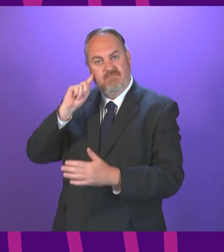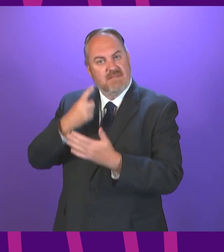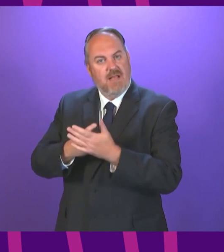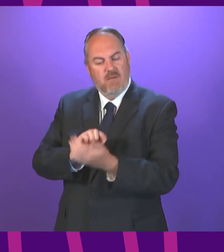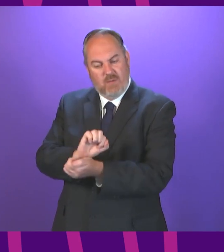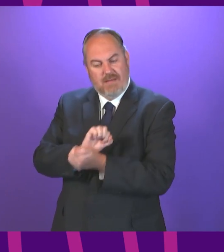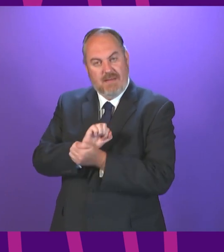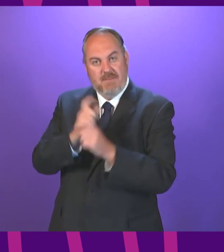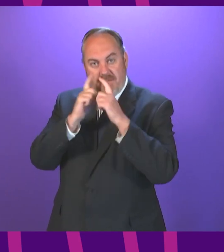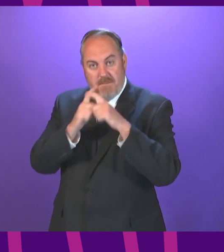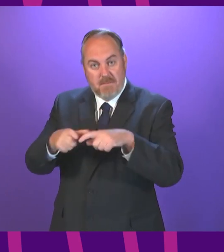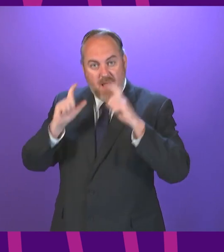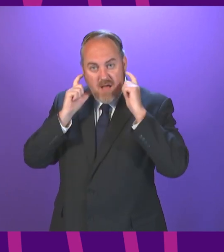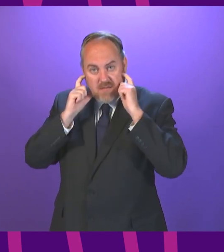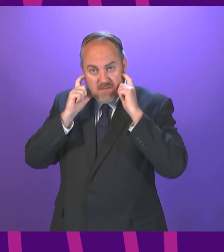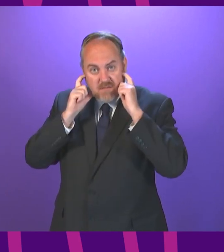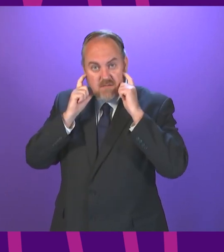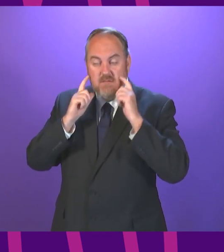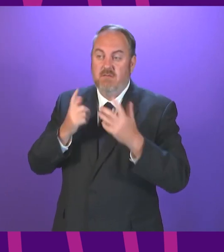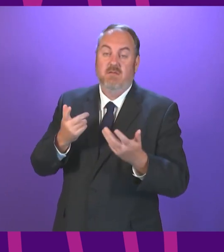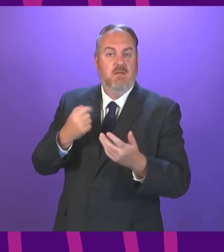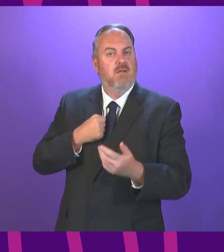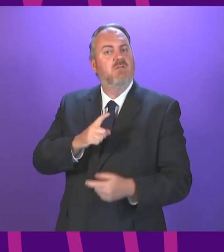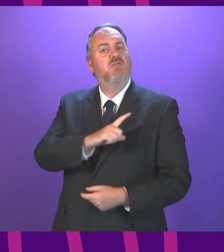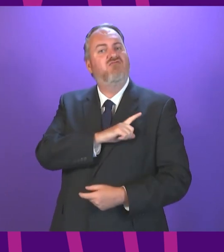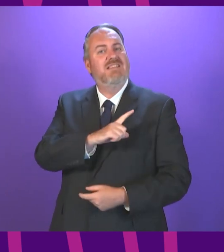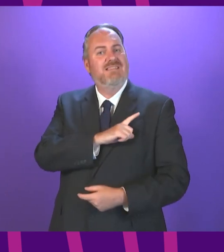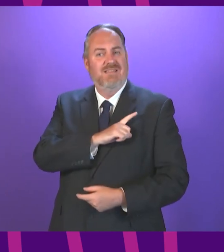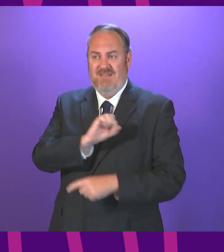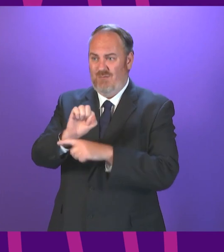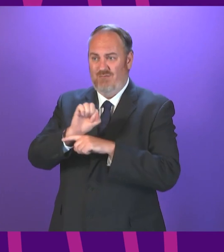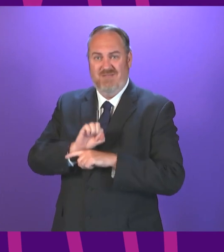are important not just to give added protection to the population as a whole,